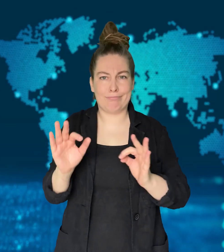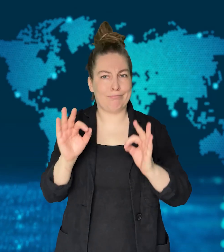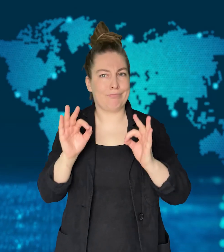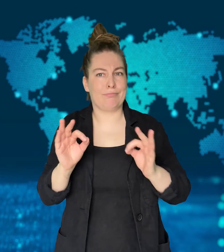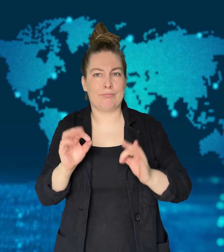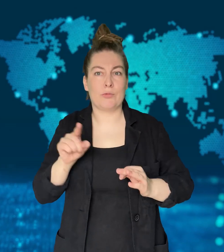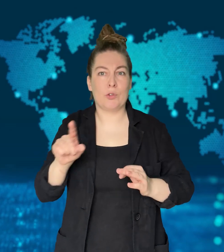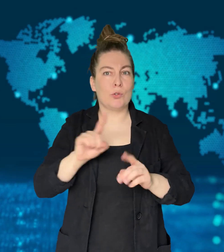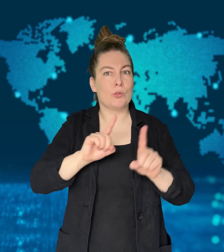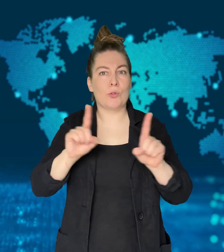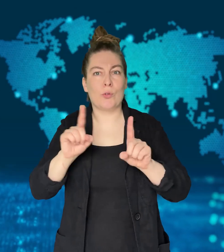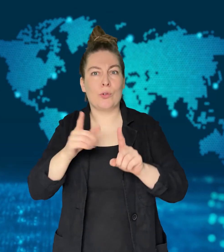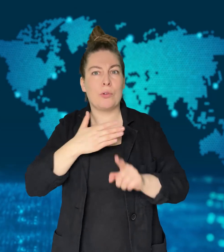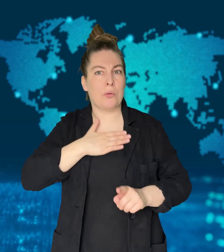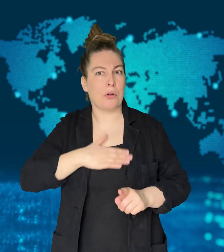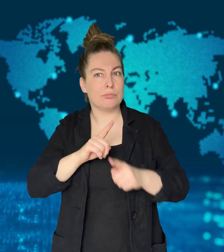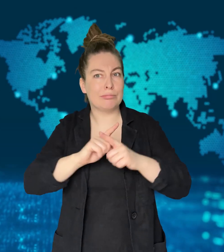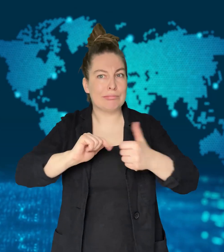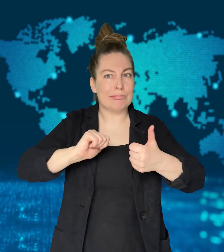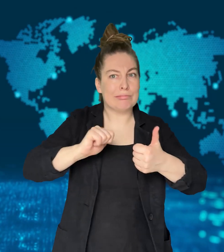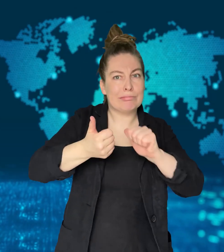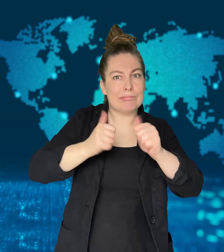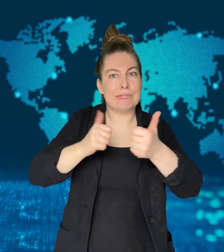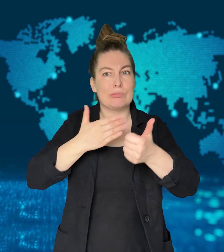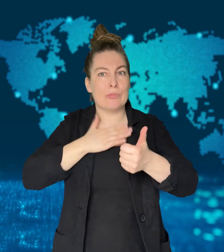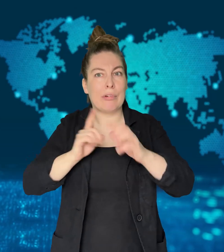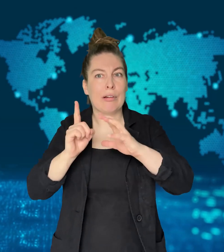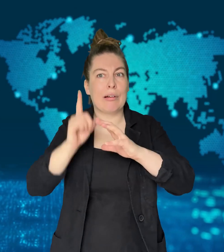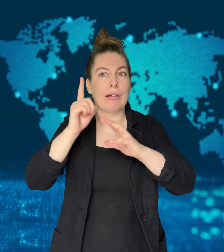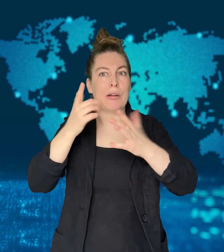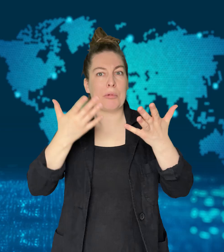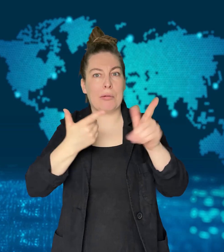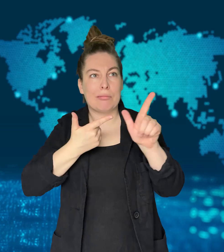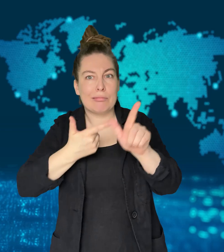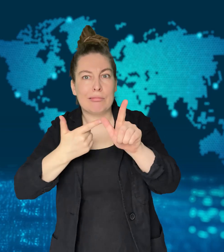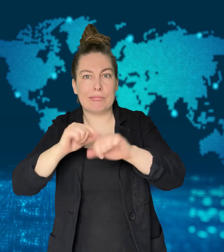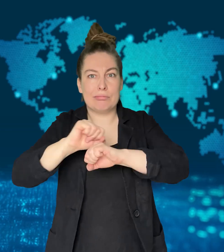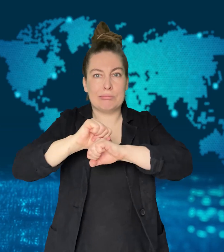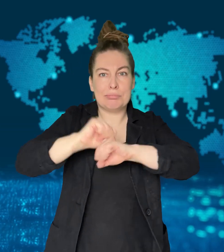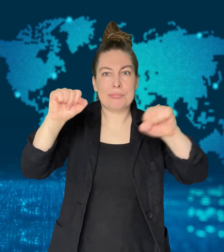and opposes arms race in outer space or